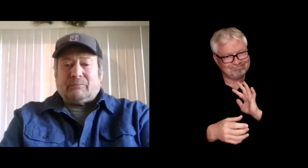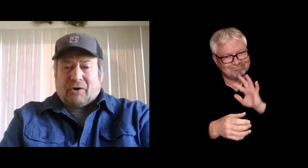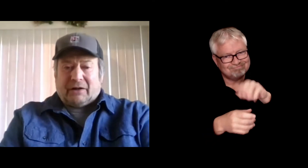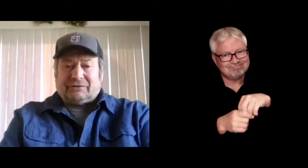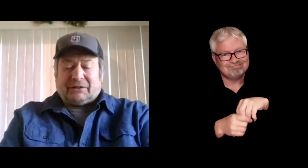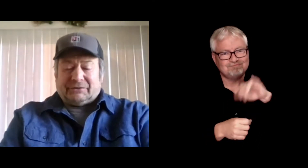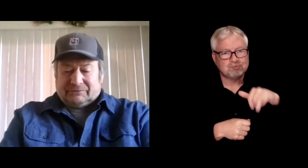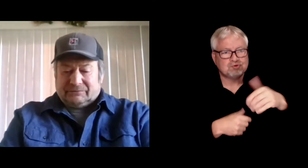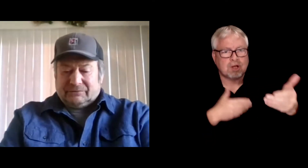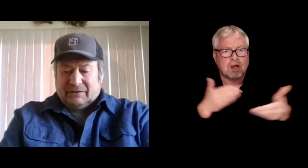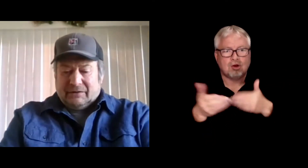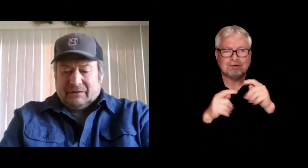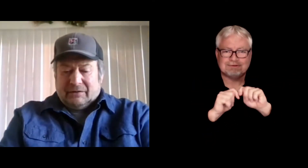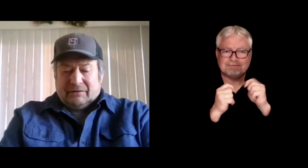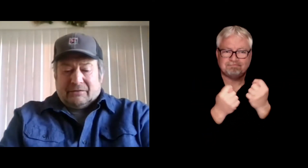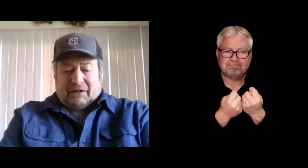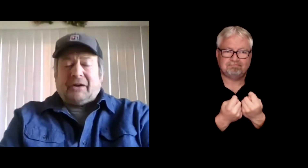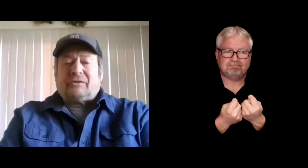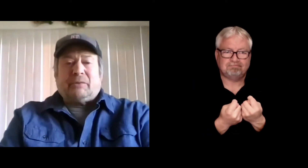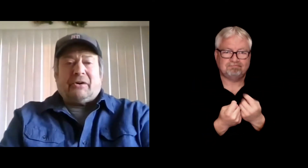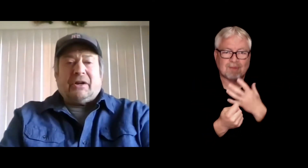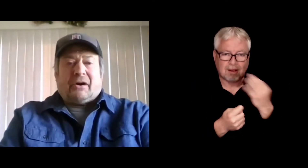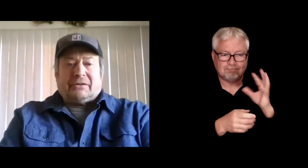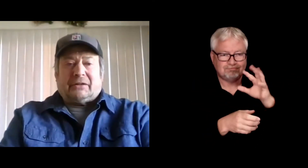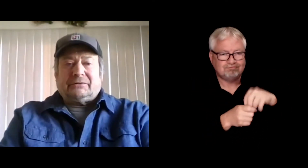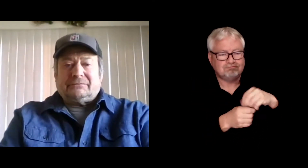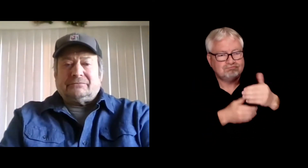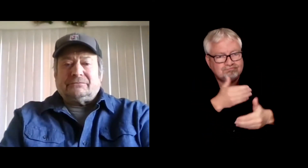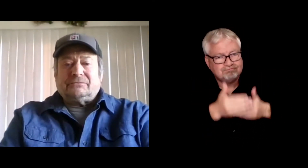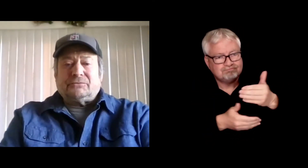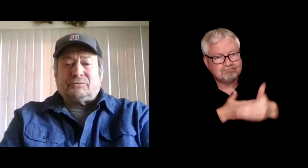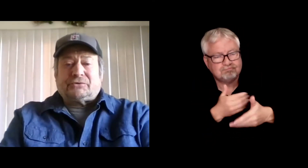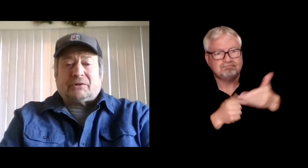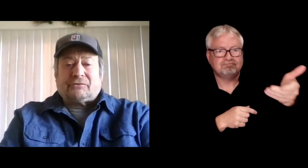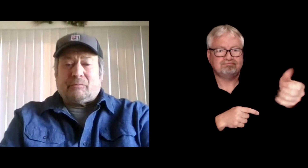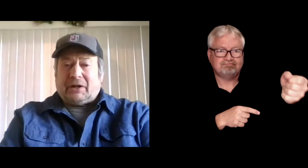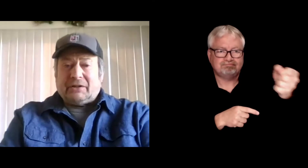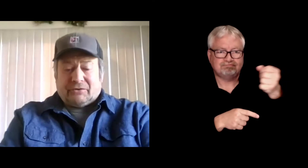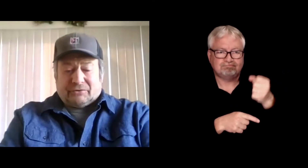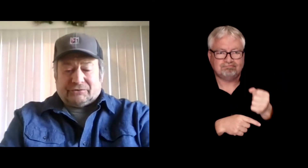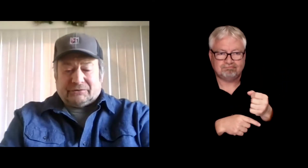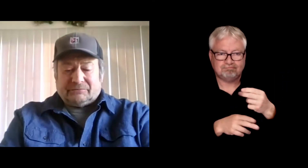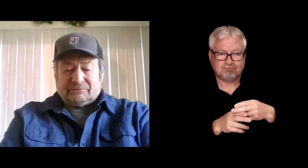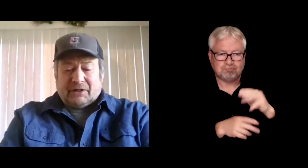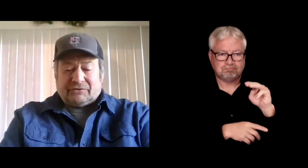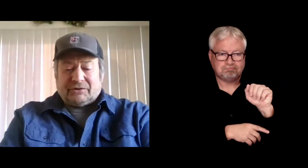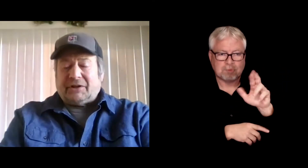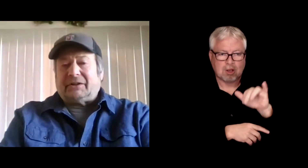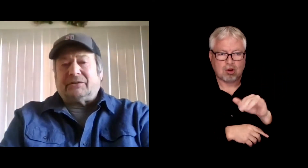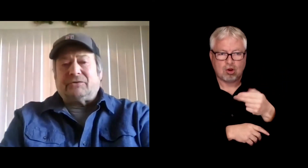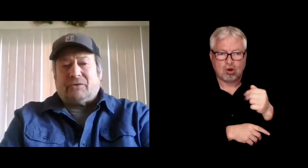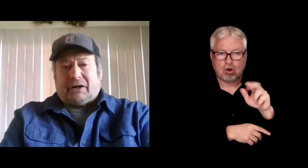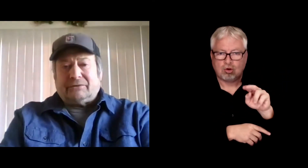process that hired Mary Hartnett, who served for many years as the executive director.